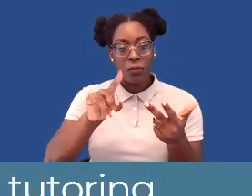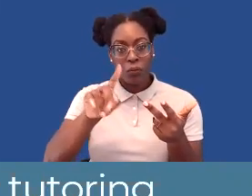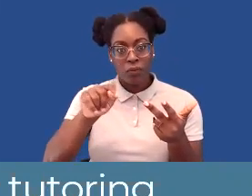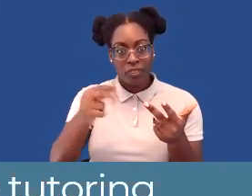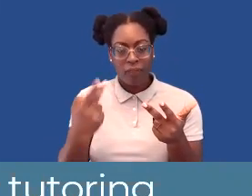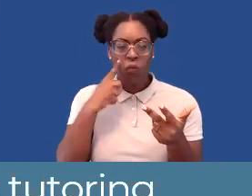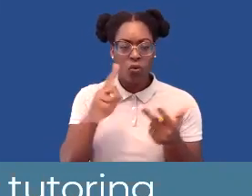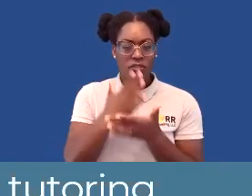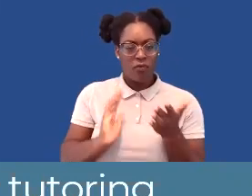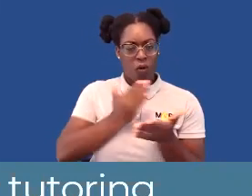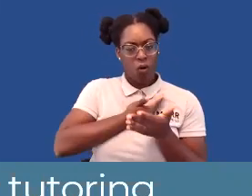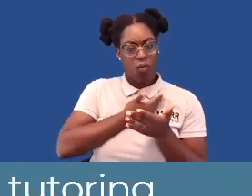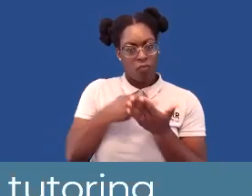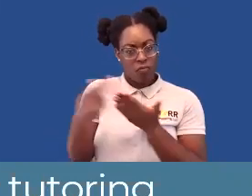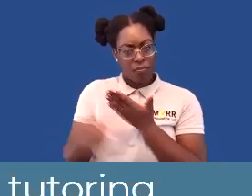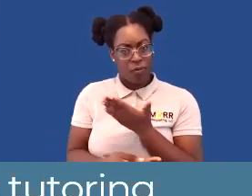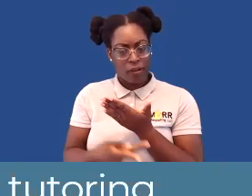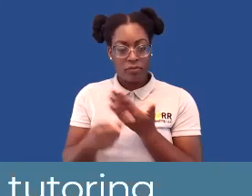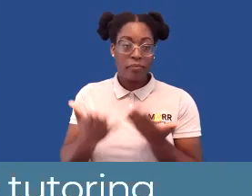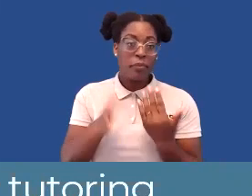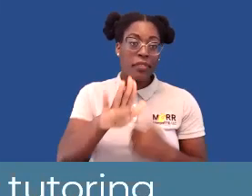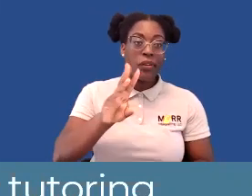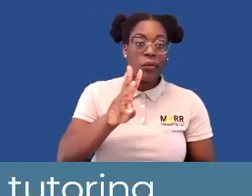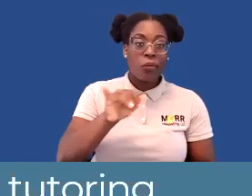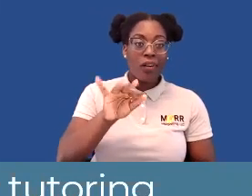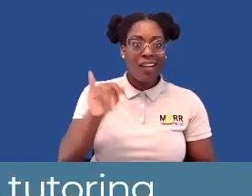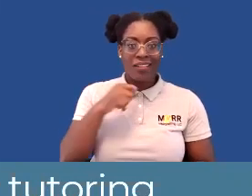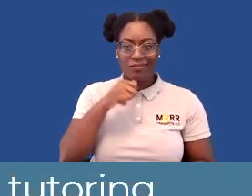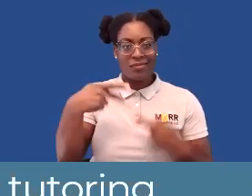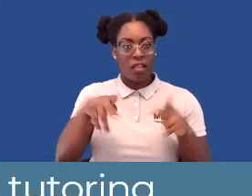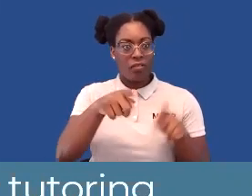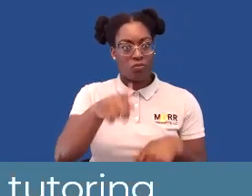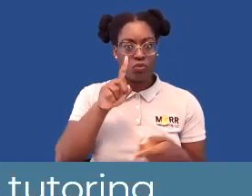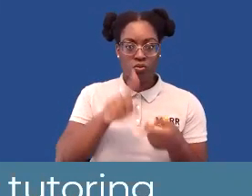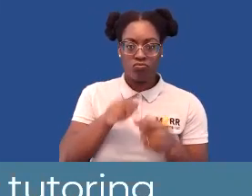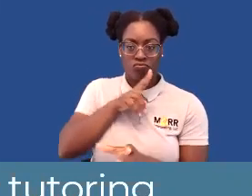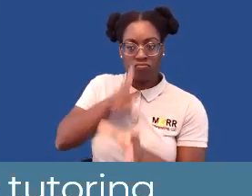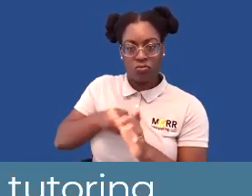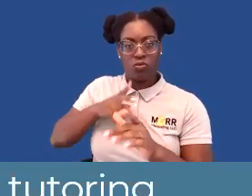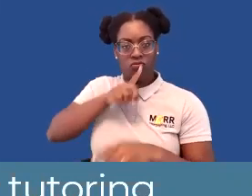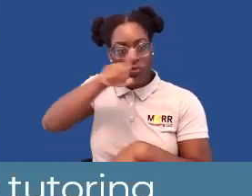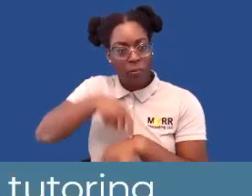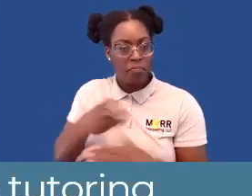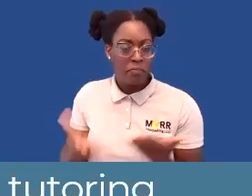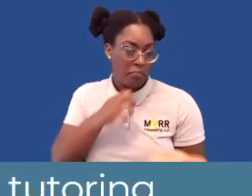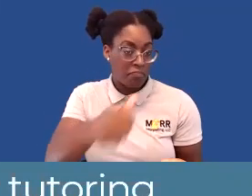They may not have stable WIFI these things can be really important-- may not have webcams,